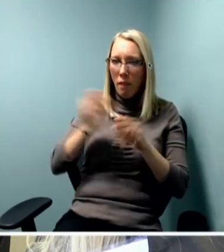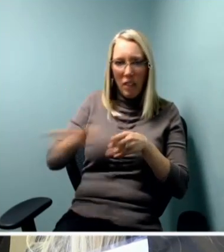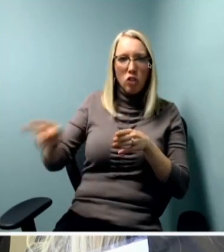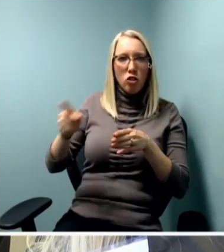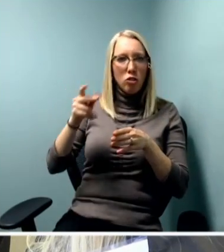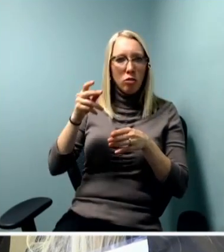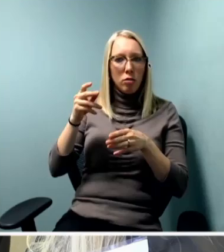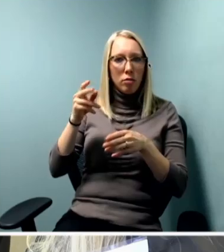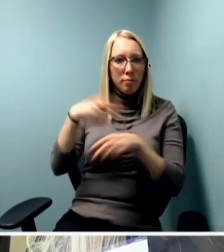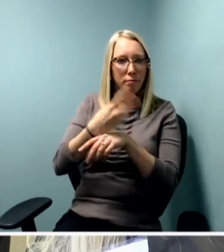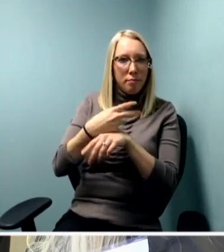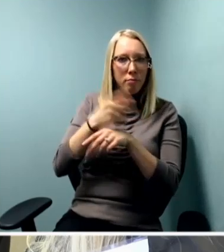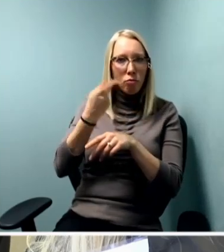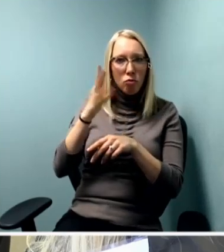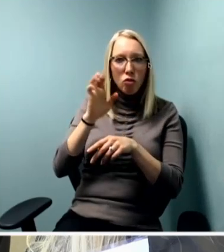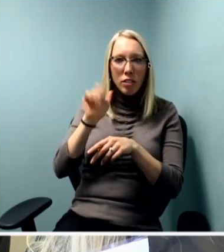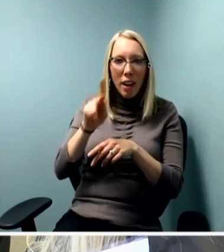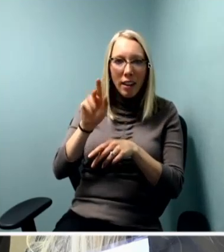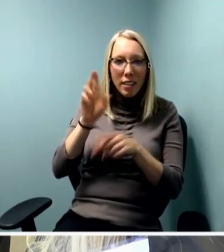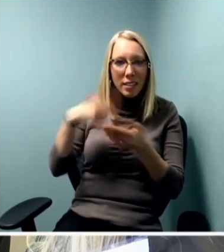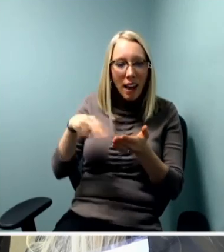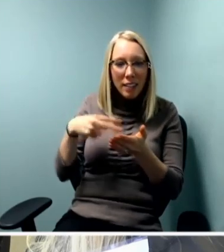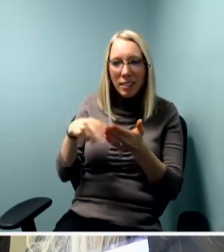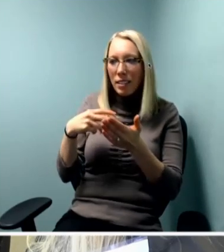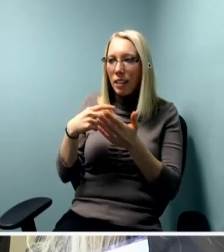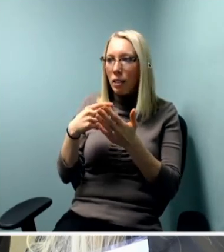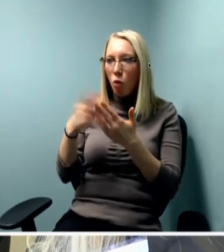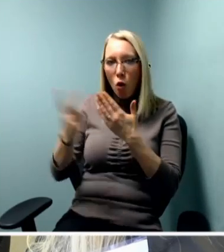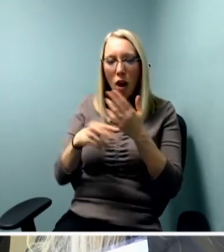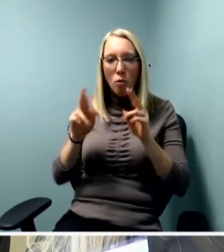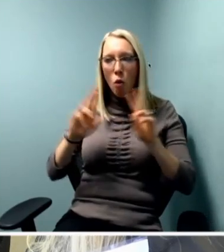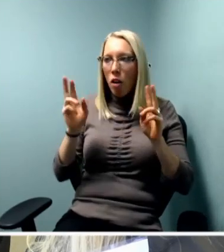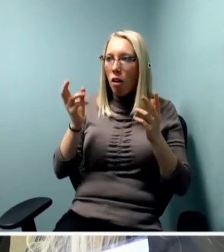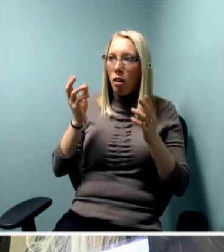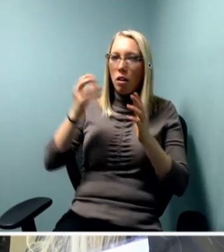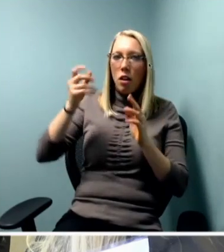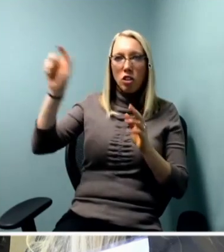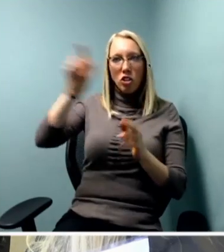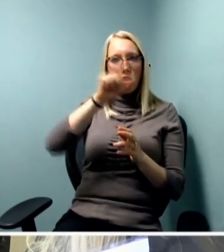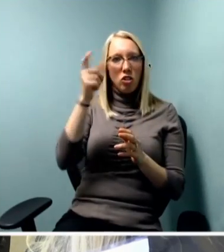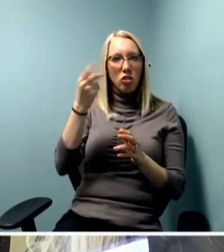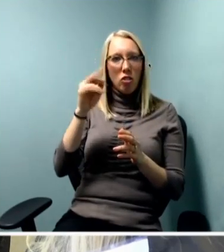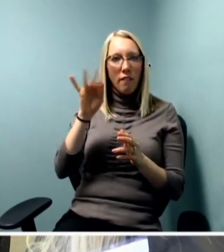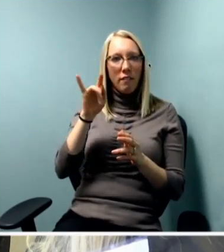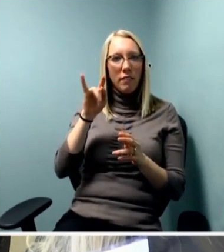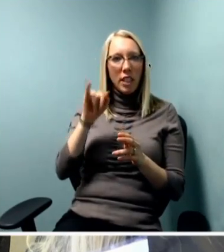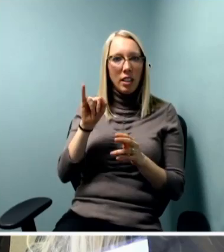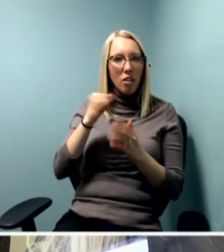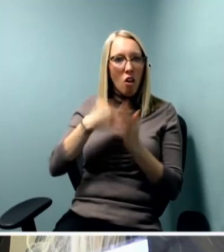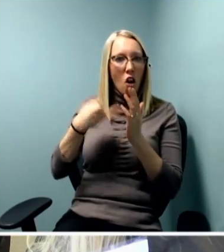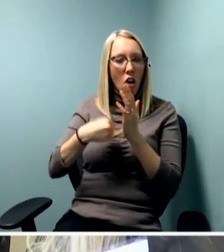So, as it has evolved into what now-- every commercial you all listen to has a touch of hip hop.